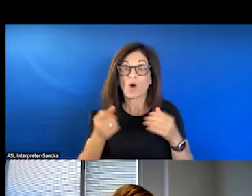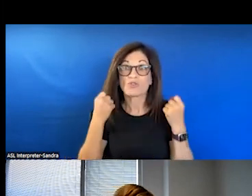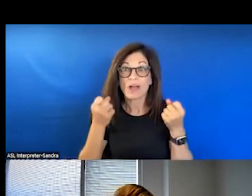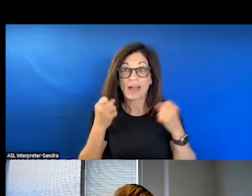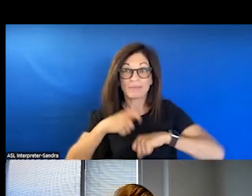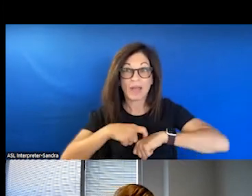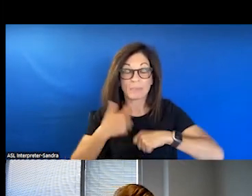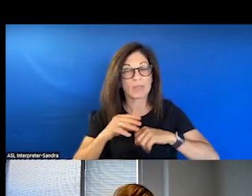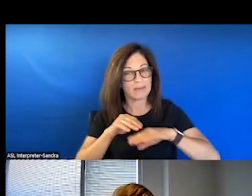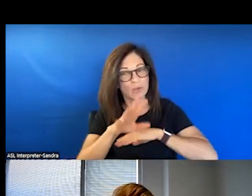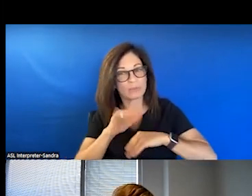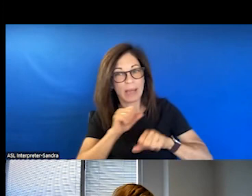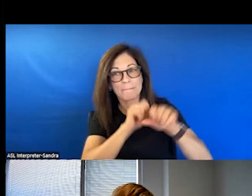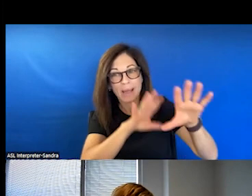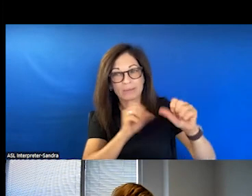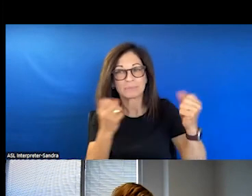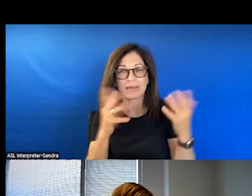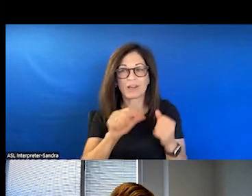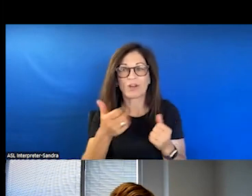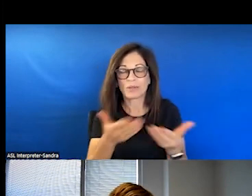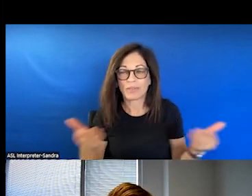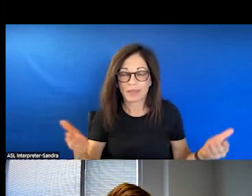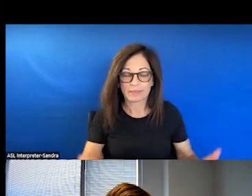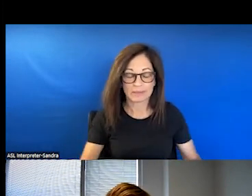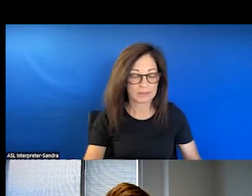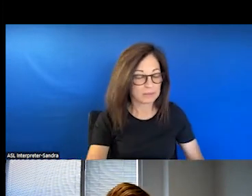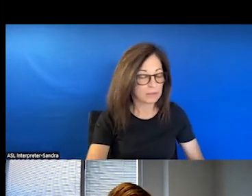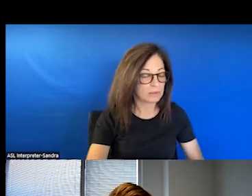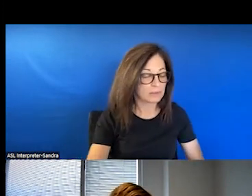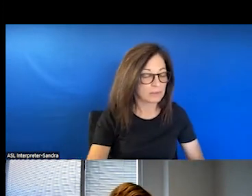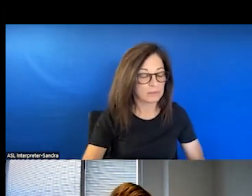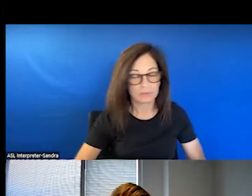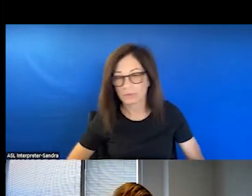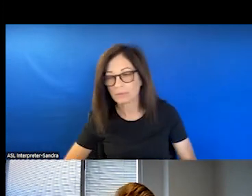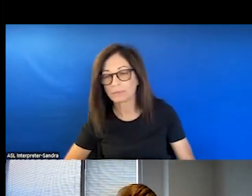BY MOUNTAINS AND A NUMBER OF THINGS OF COURSE. >> PAUL, MIGHT BE HELPFUL THING. FOLKS ARE LOOKING